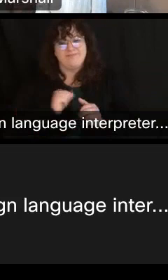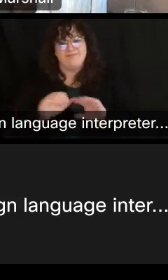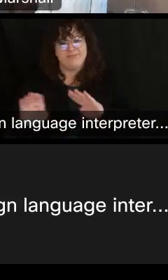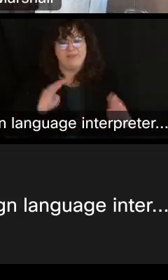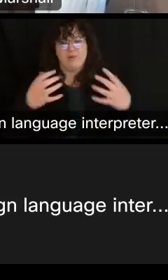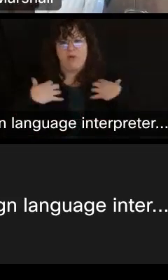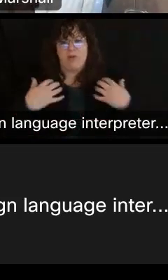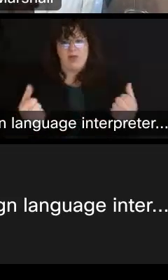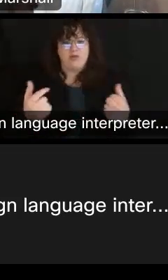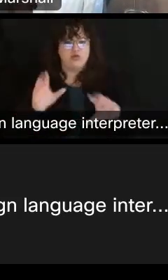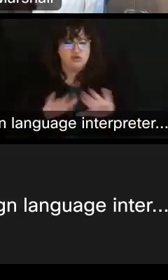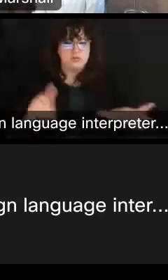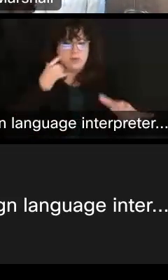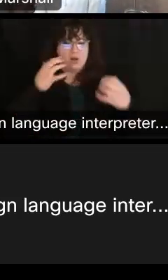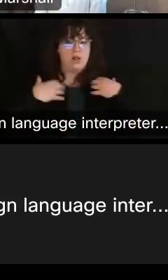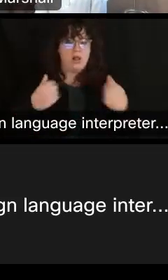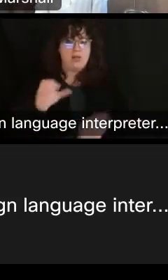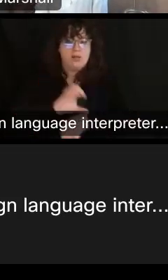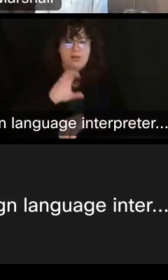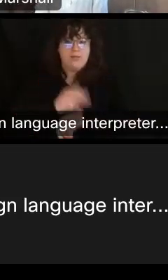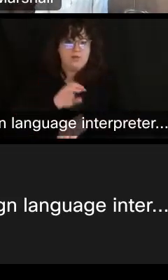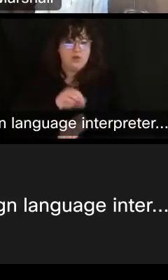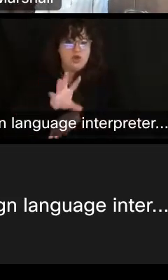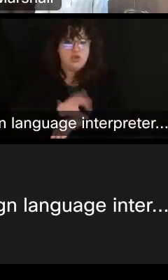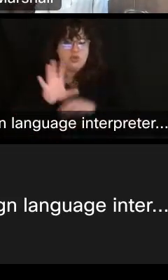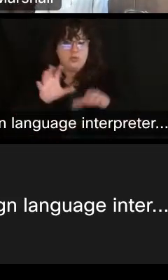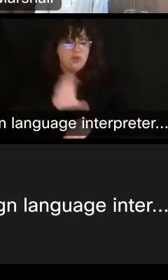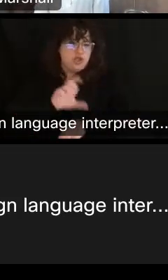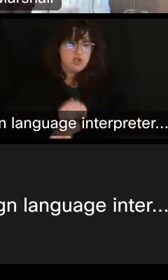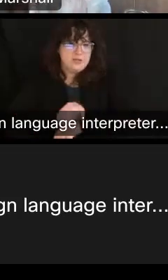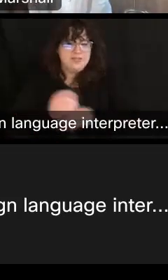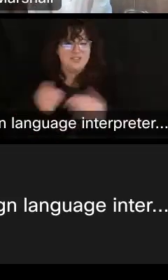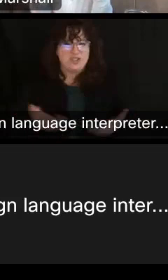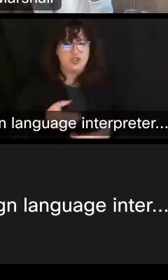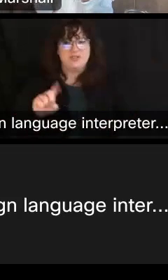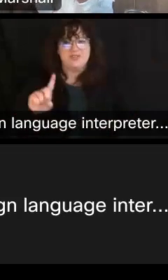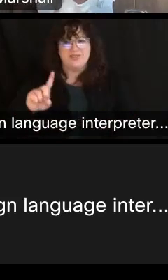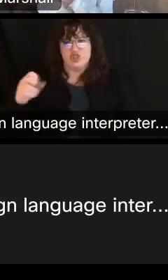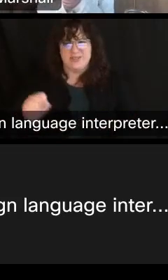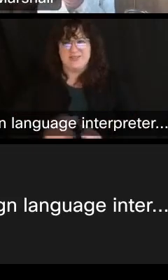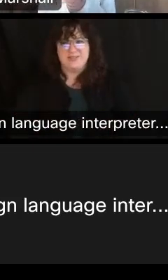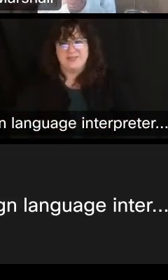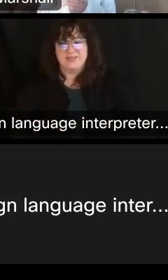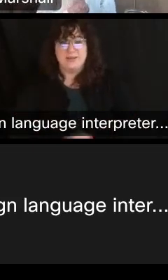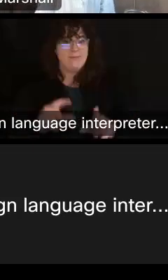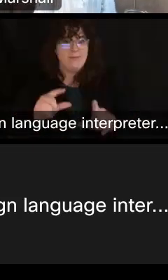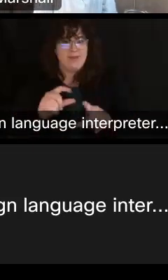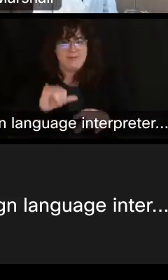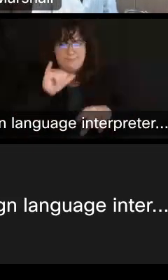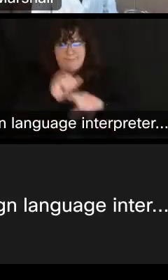mental health targeted case management consultant here at DHS, was that a long enough title. So,